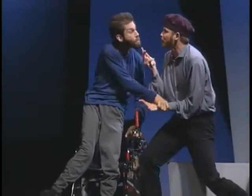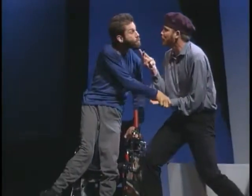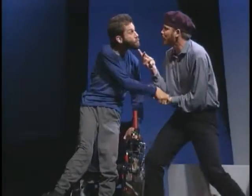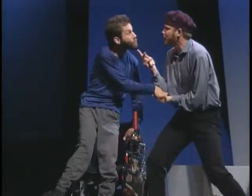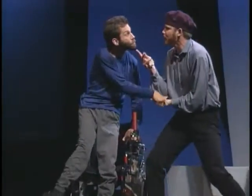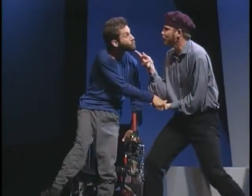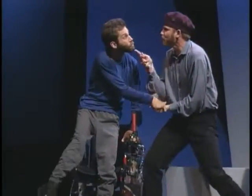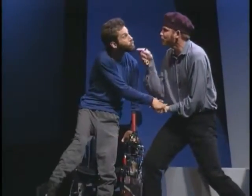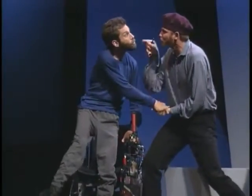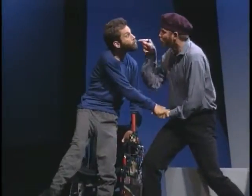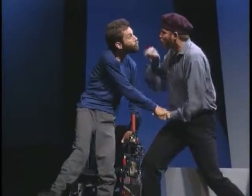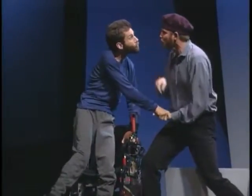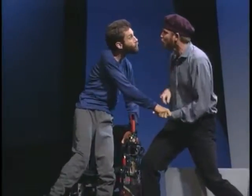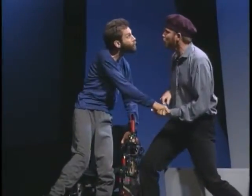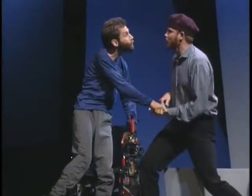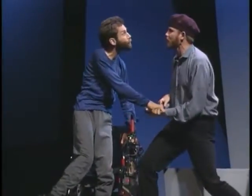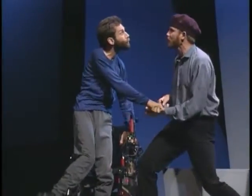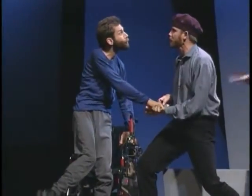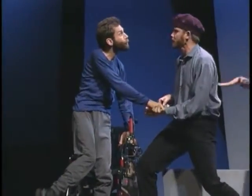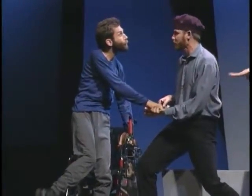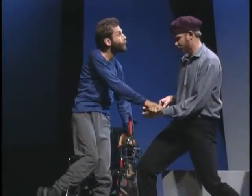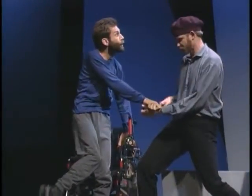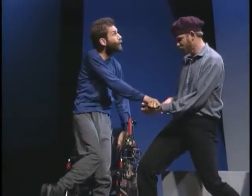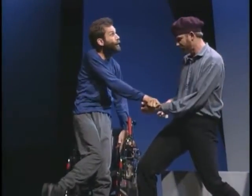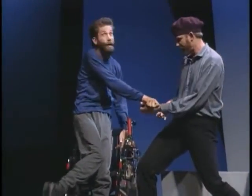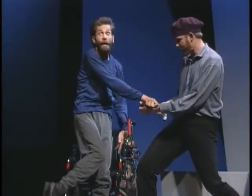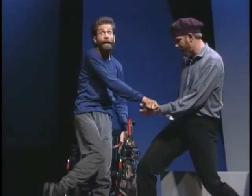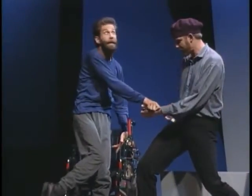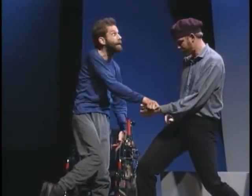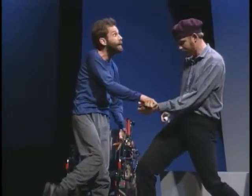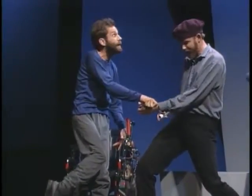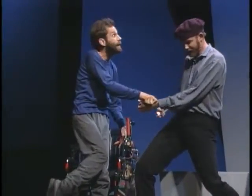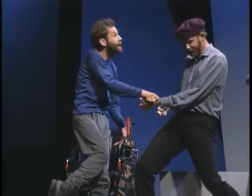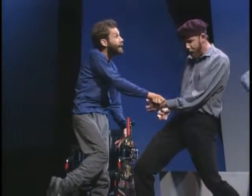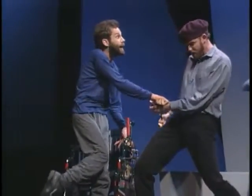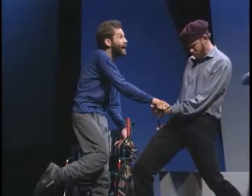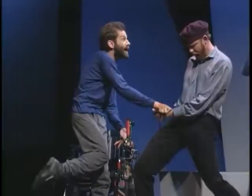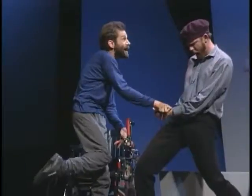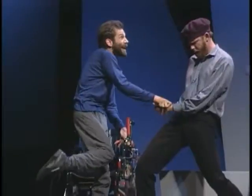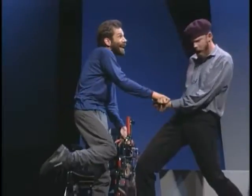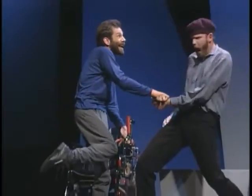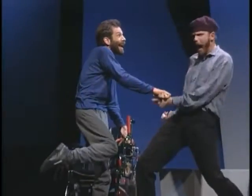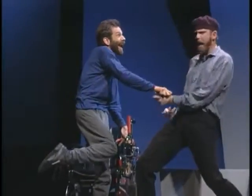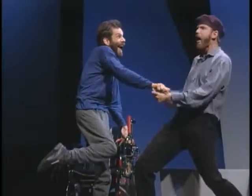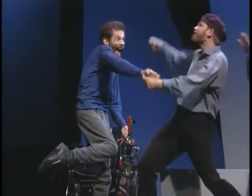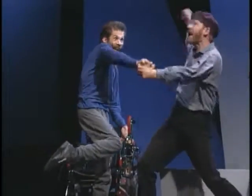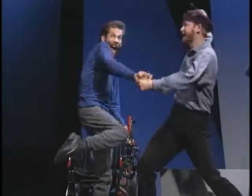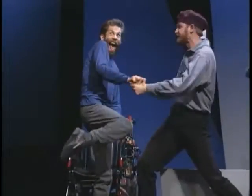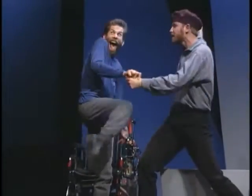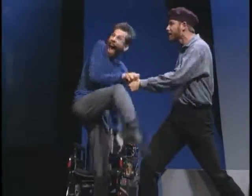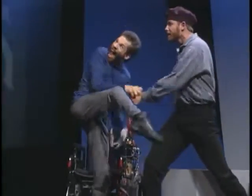directly from you you is don't expression you can't hide it by God burn